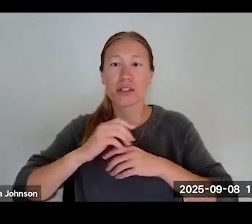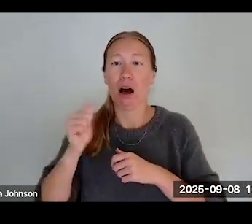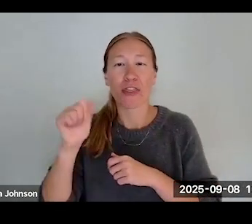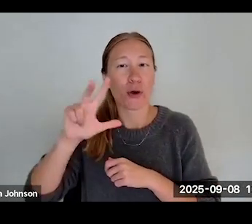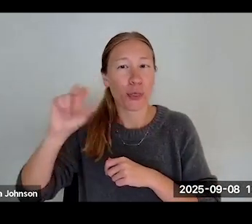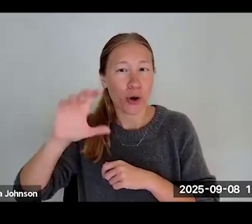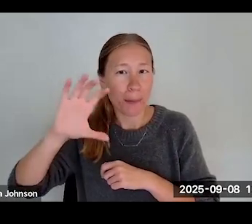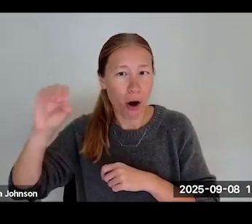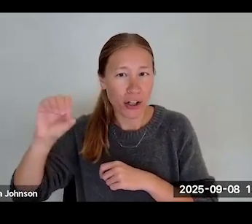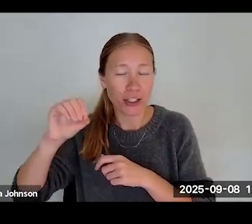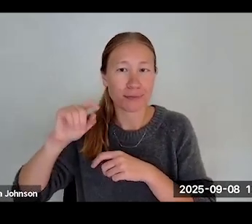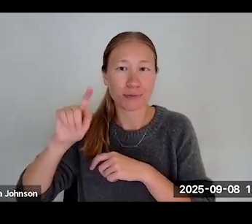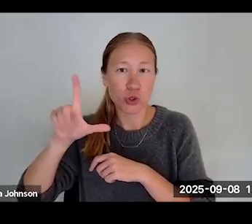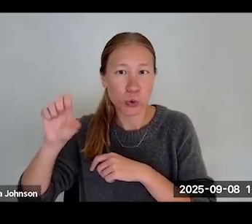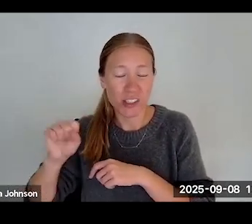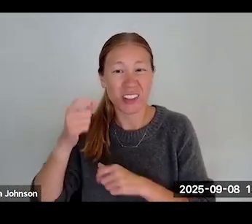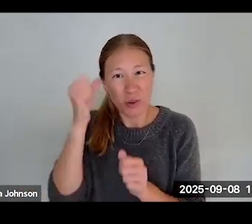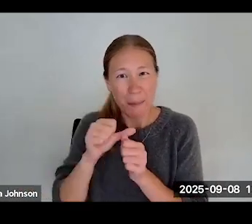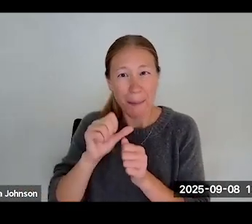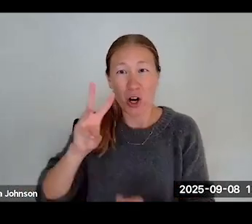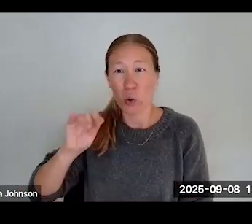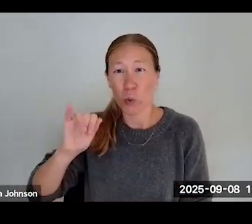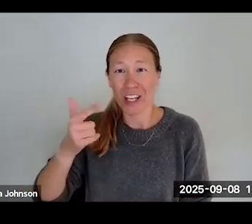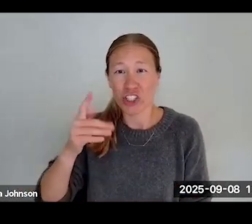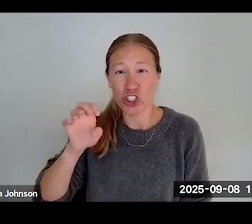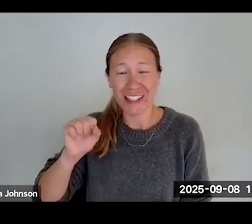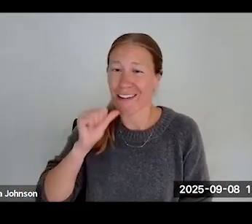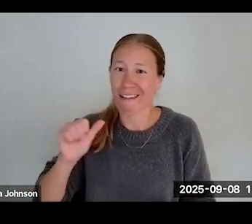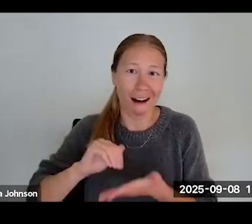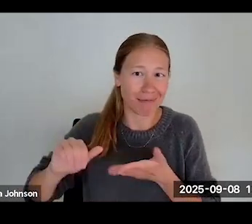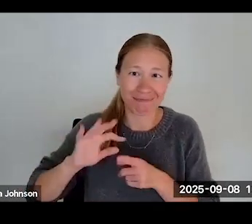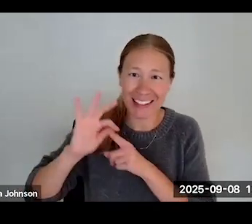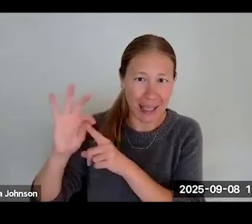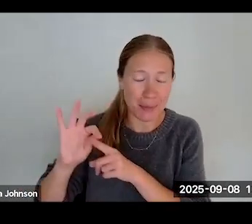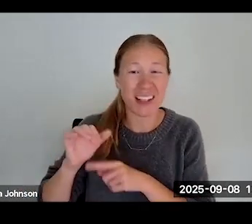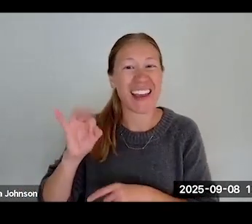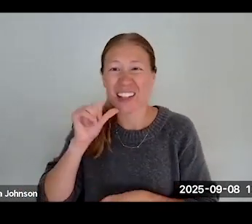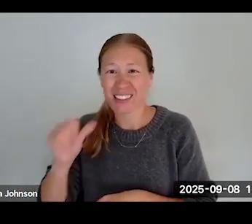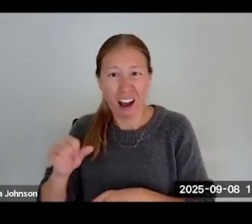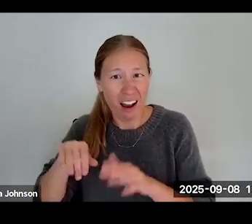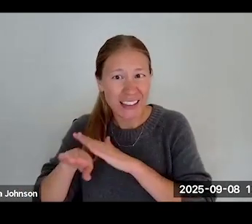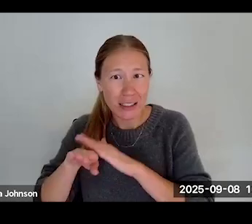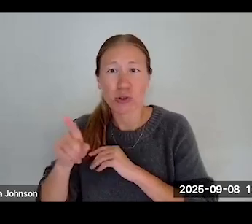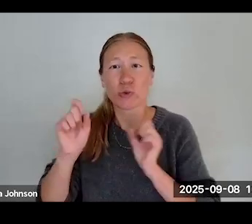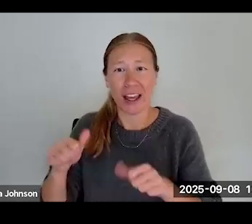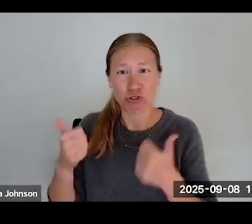Remember, third party widgets are not exempt. If it is inaccessible, you can work with the supplier that you're working with